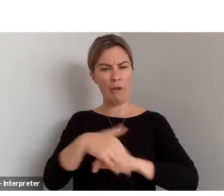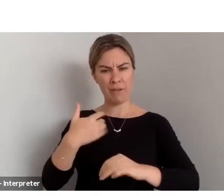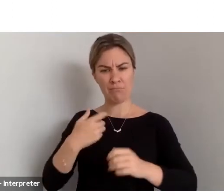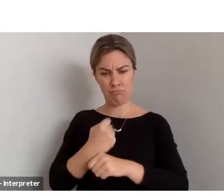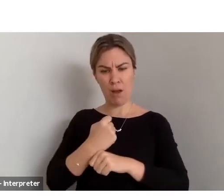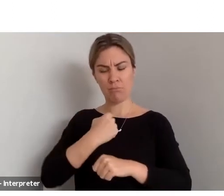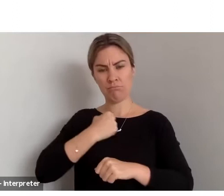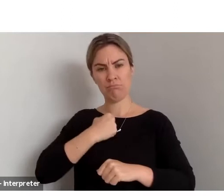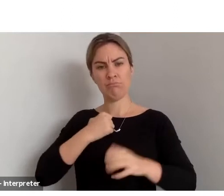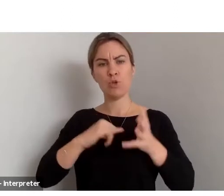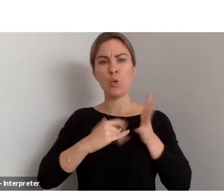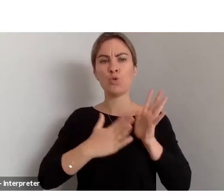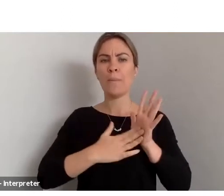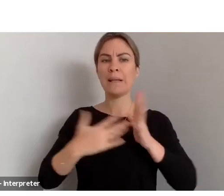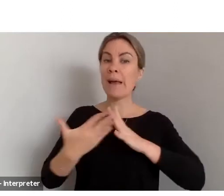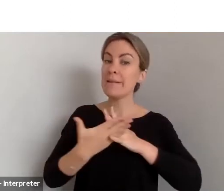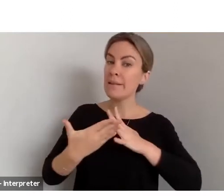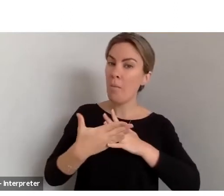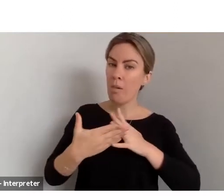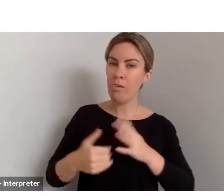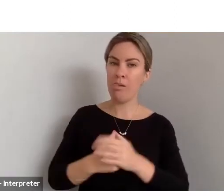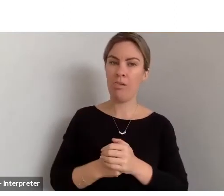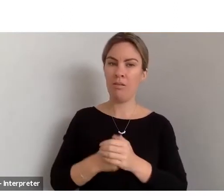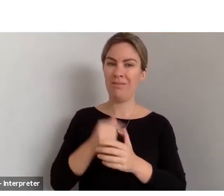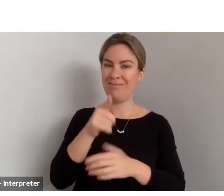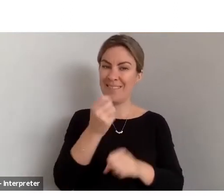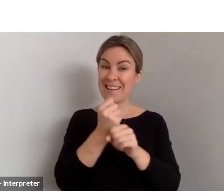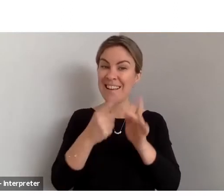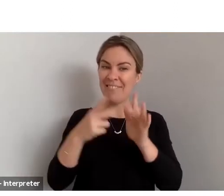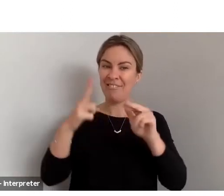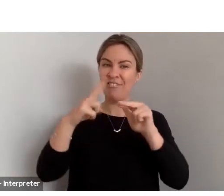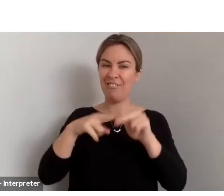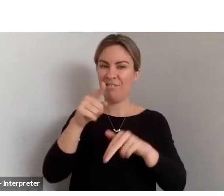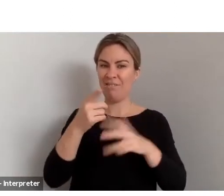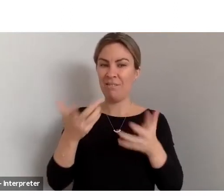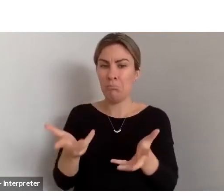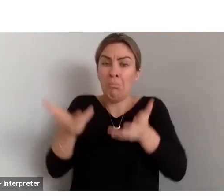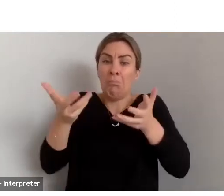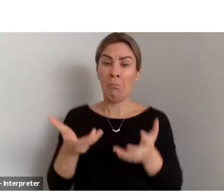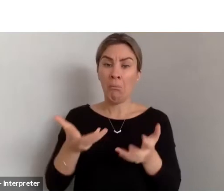As my little cat is saying "Who cares?